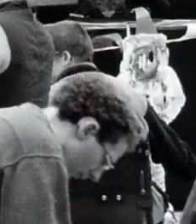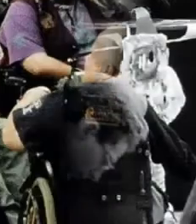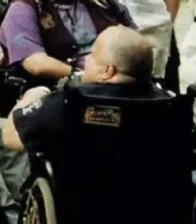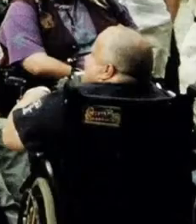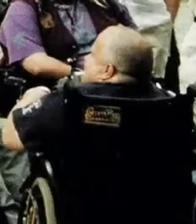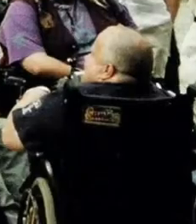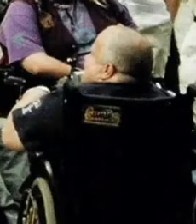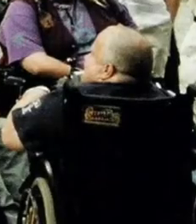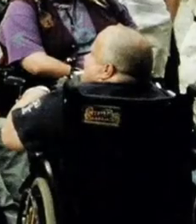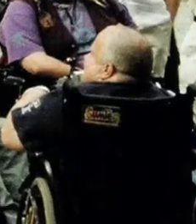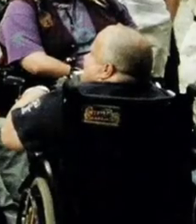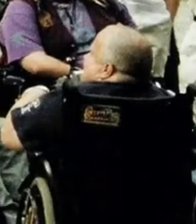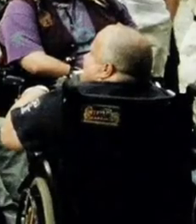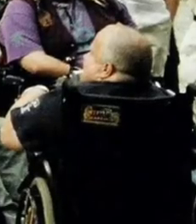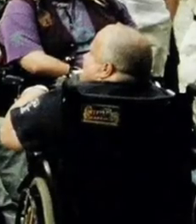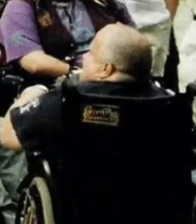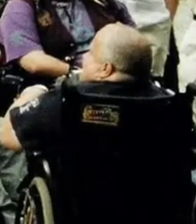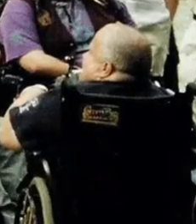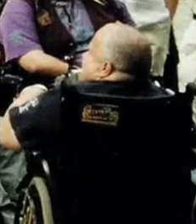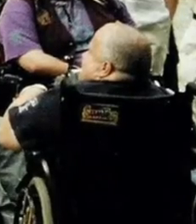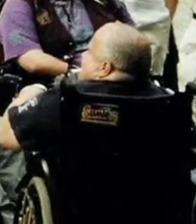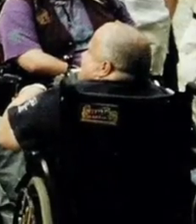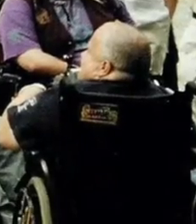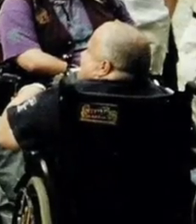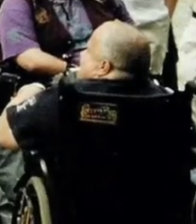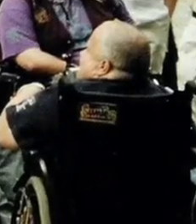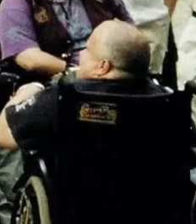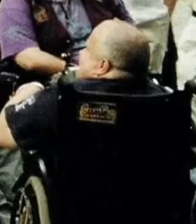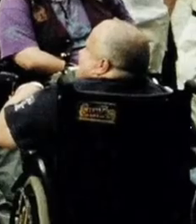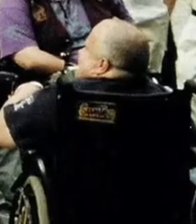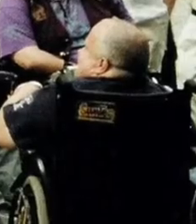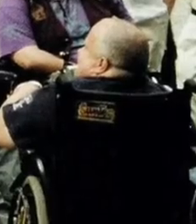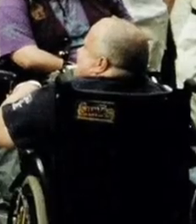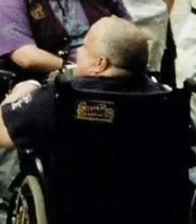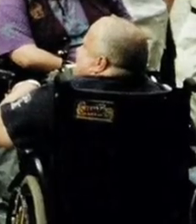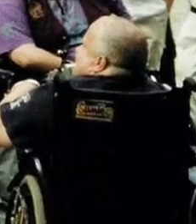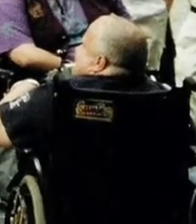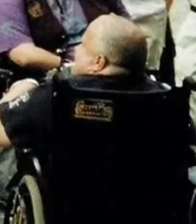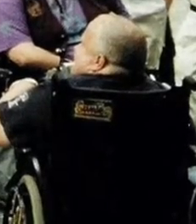A photograph of stalls and people in a busy Albert Square during the 1999